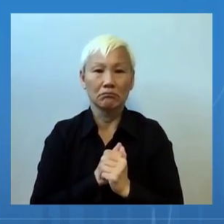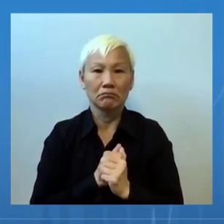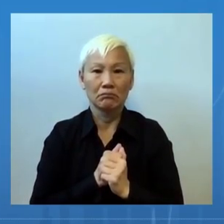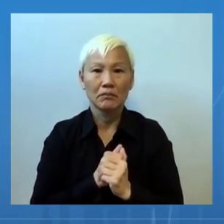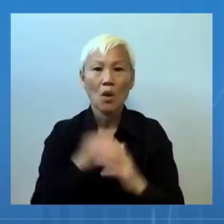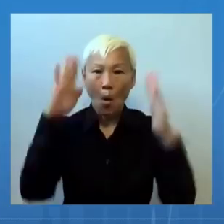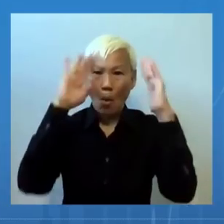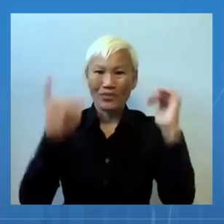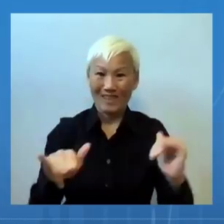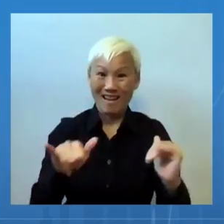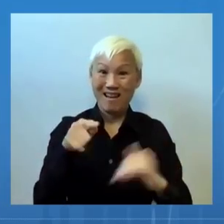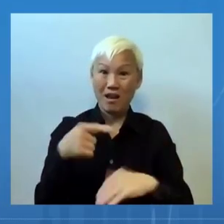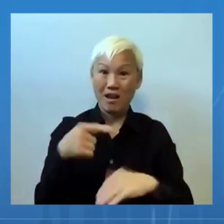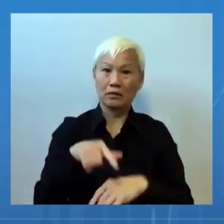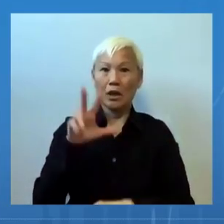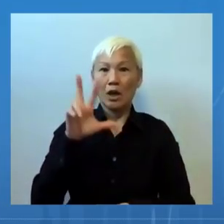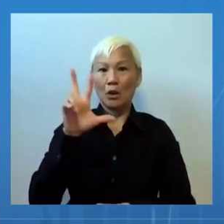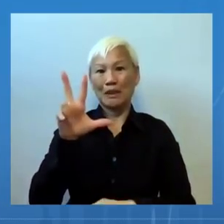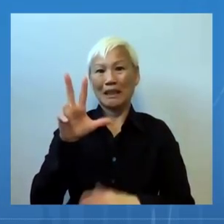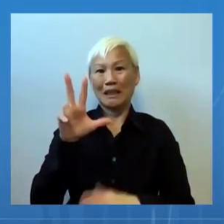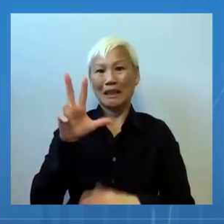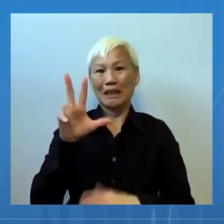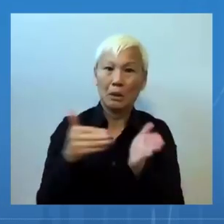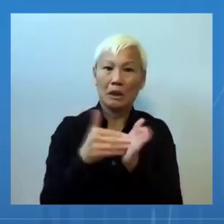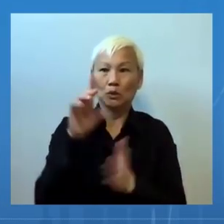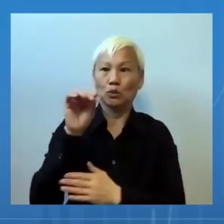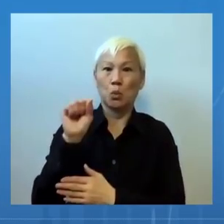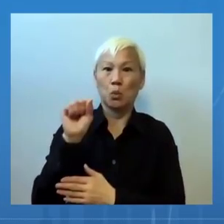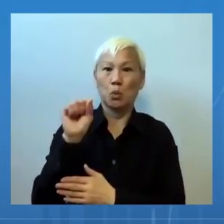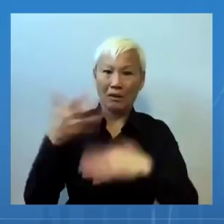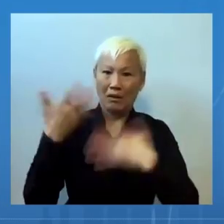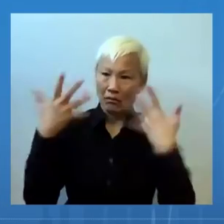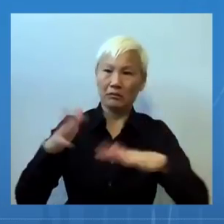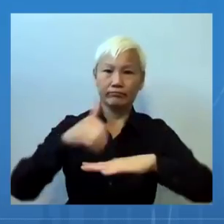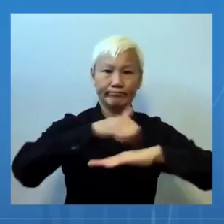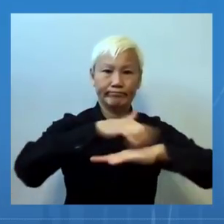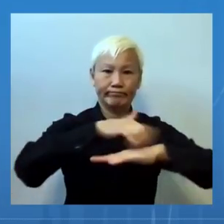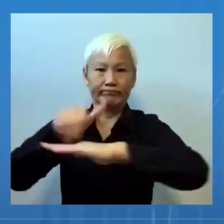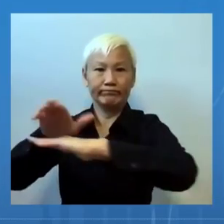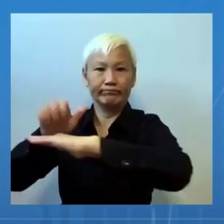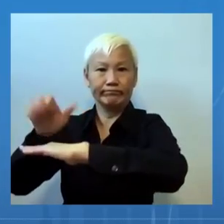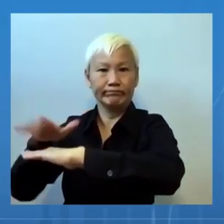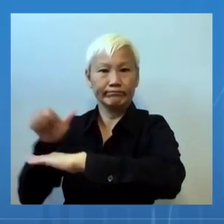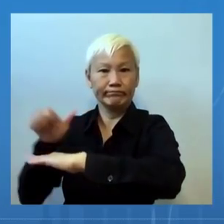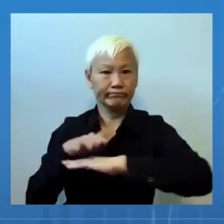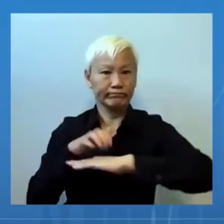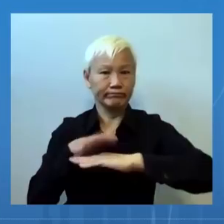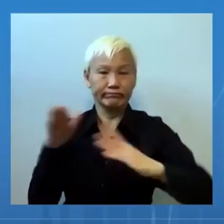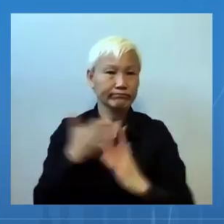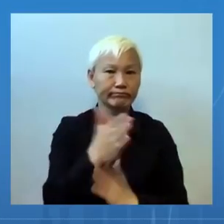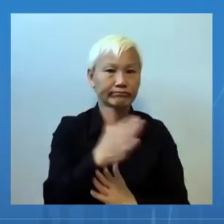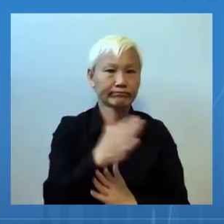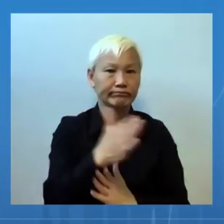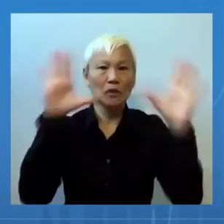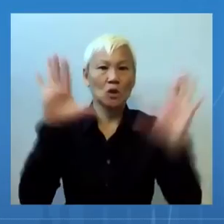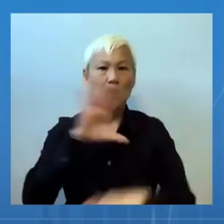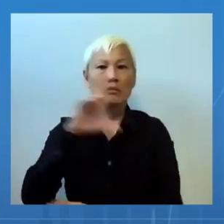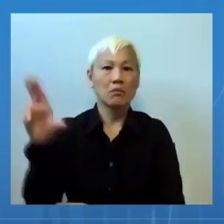are already en route to sites around the country. And across the next week or so, 15 million or so doses